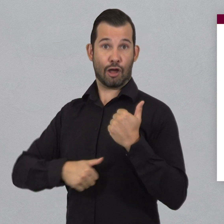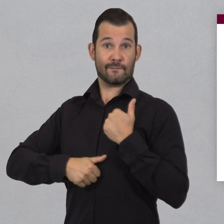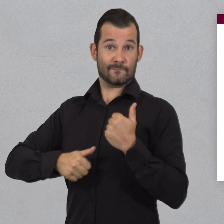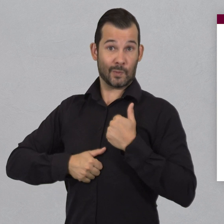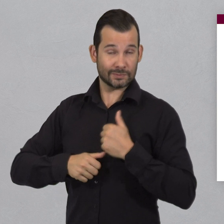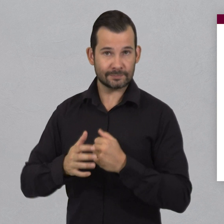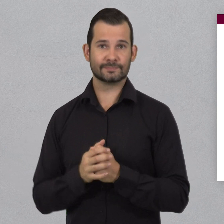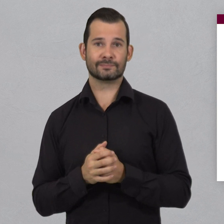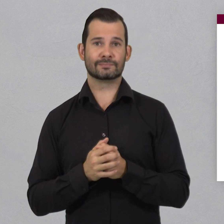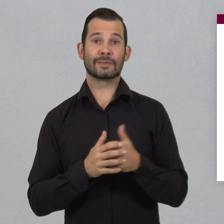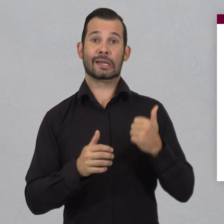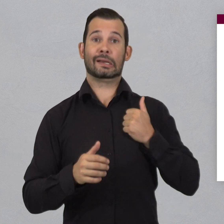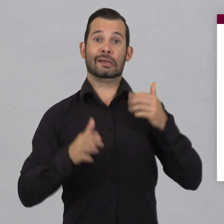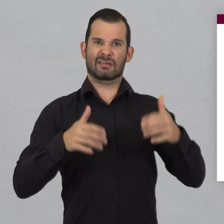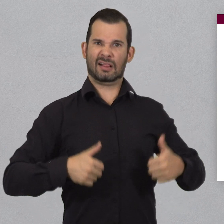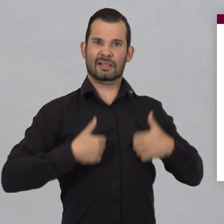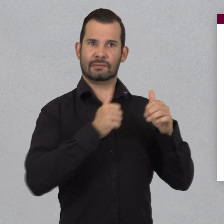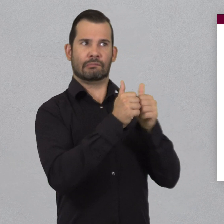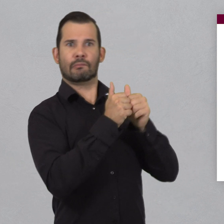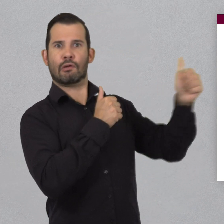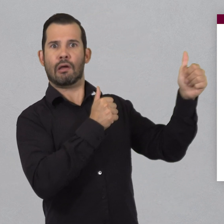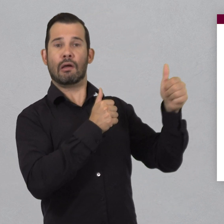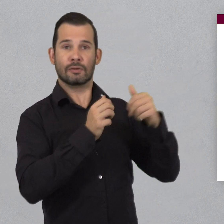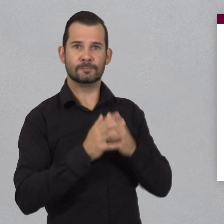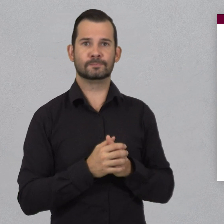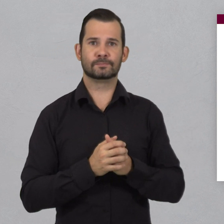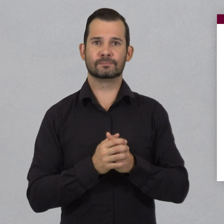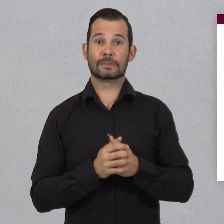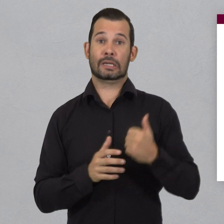· Canadians living abroad · Canadians living in